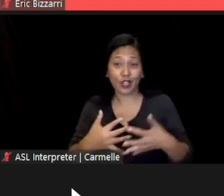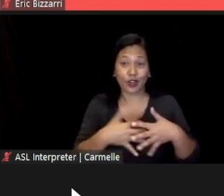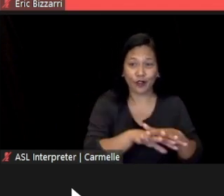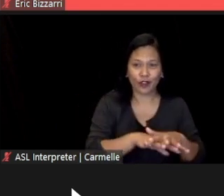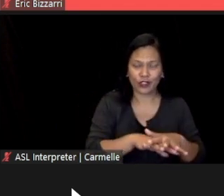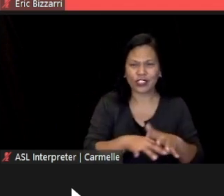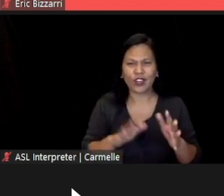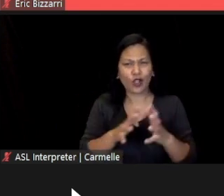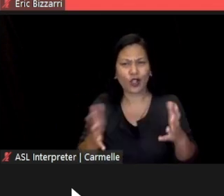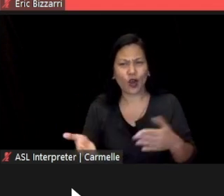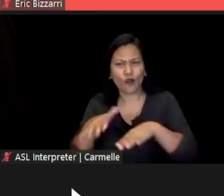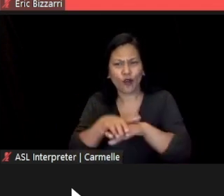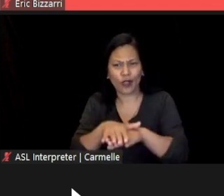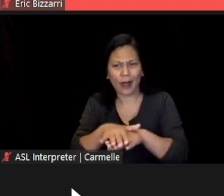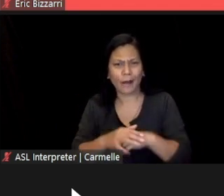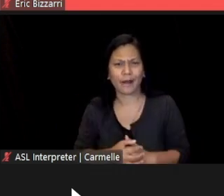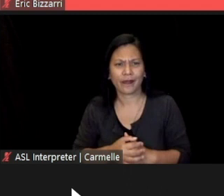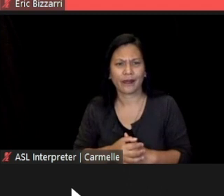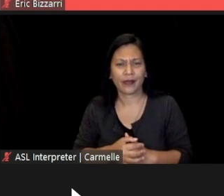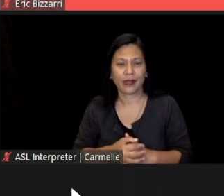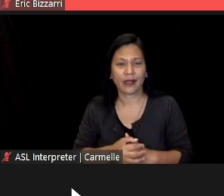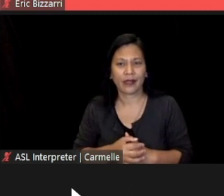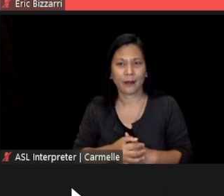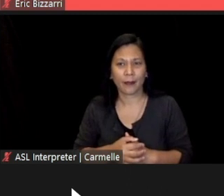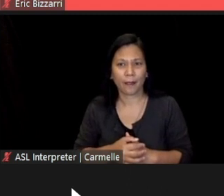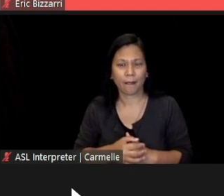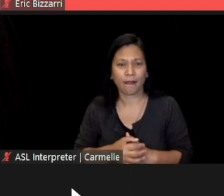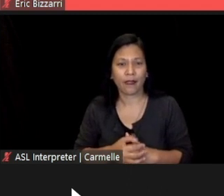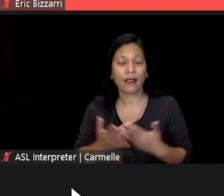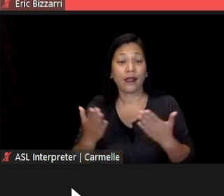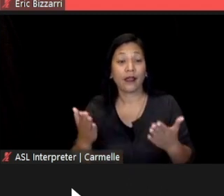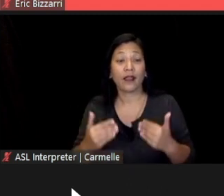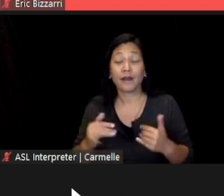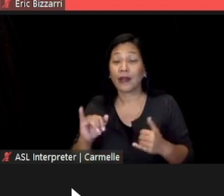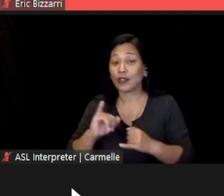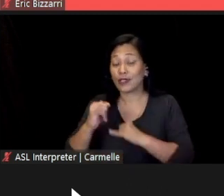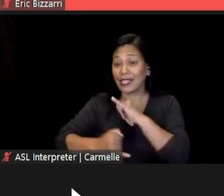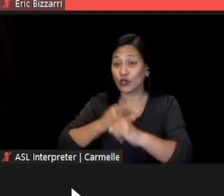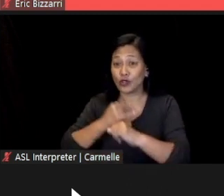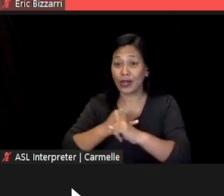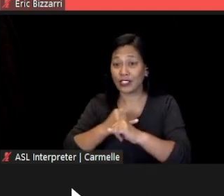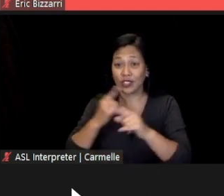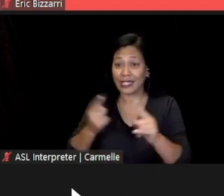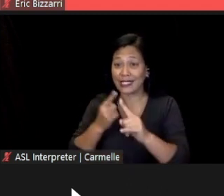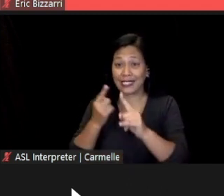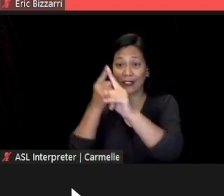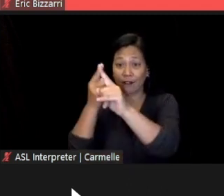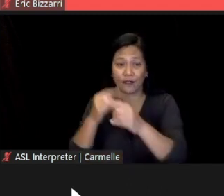And finally, I think we're getting to a point where I'm going to wrap up soon, but our international incentives are just another